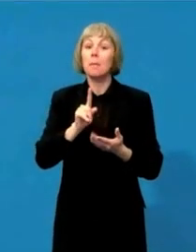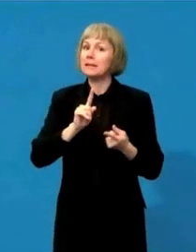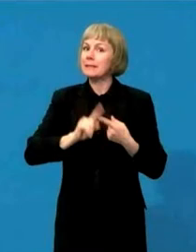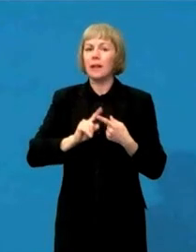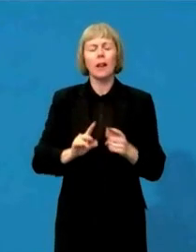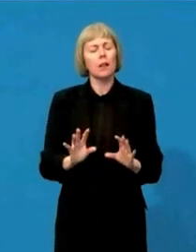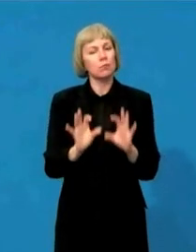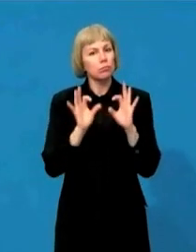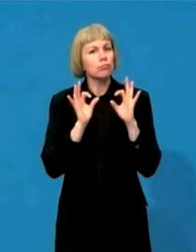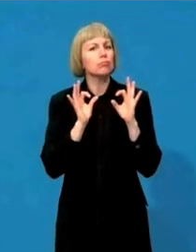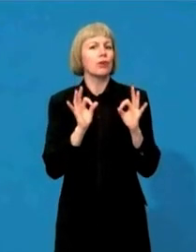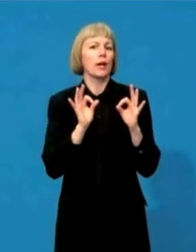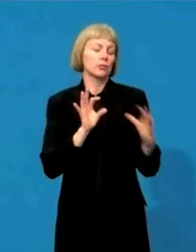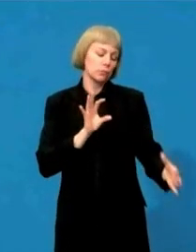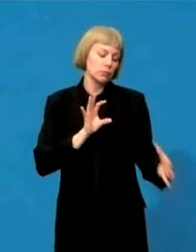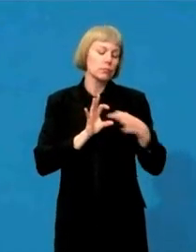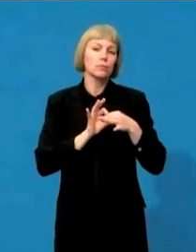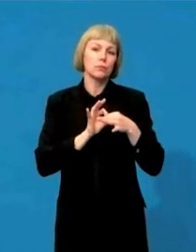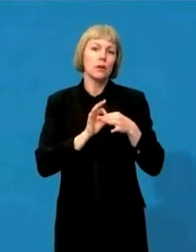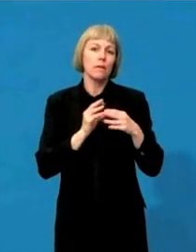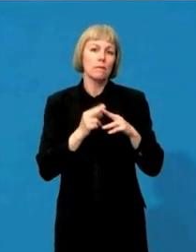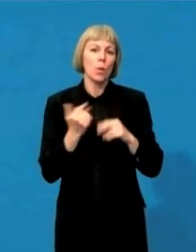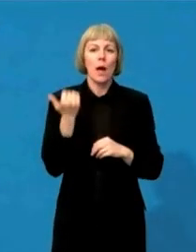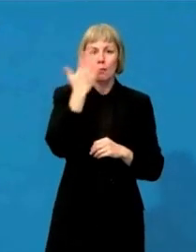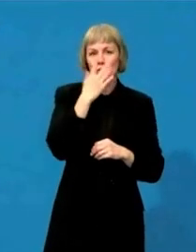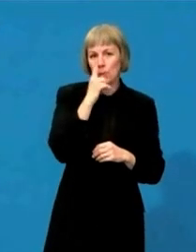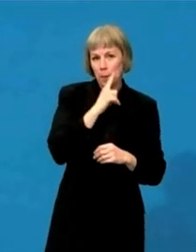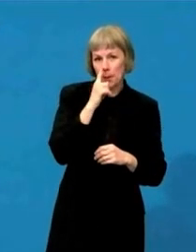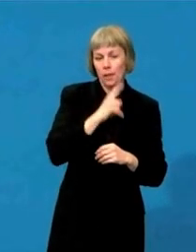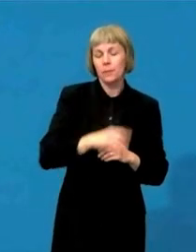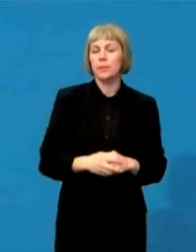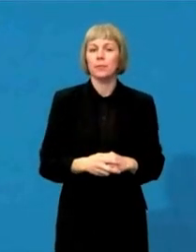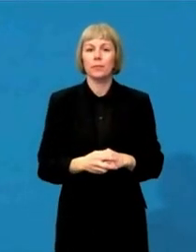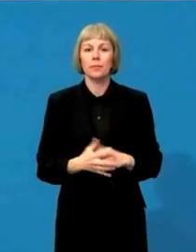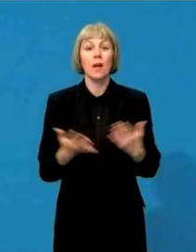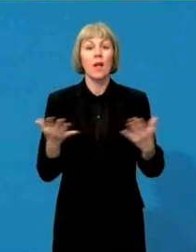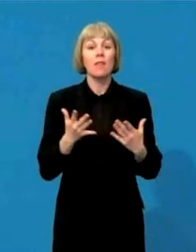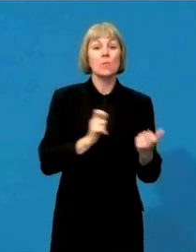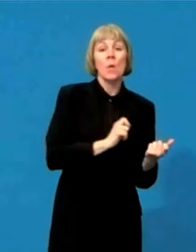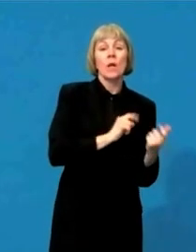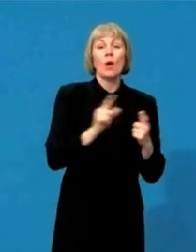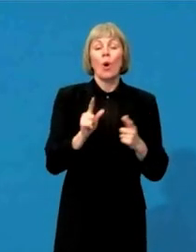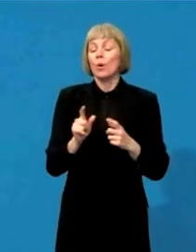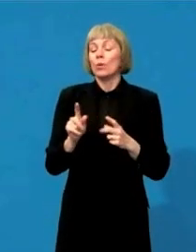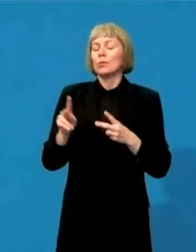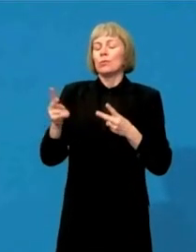It's - this is where we go to get relief from the - from what's going on in your day.